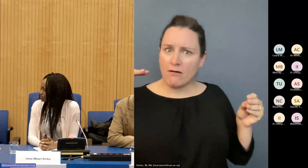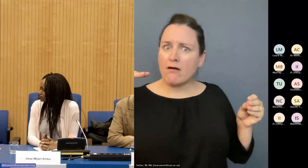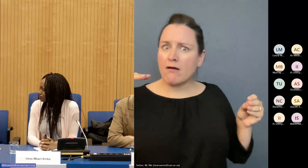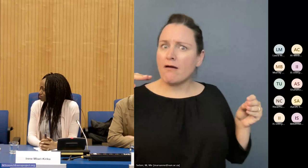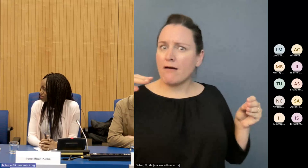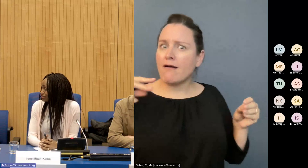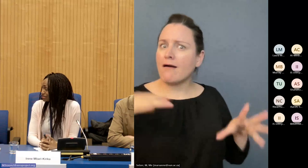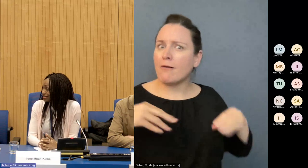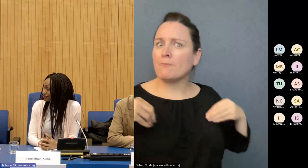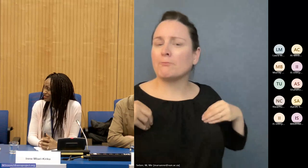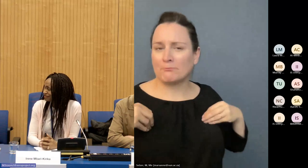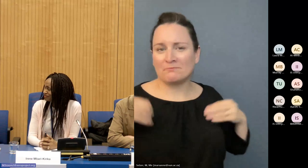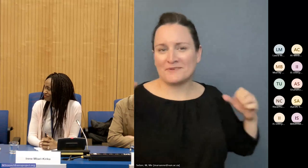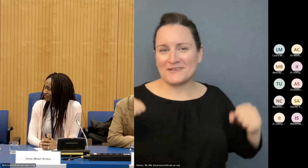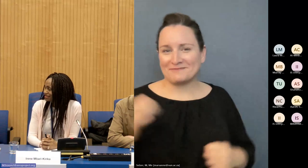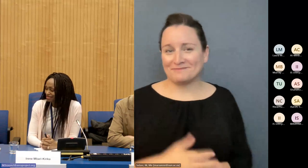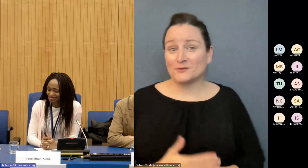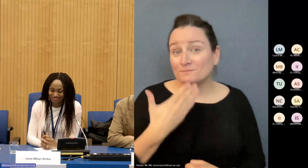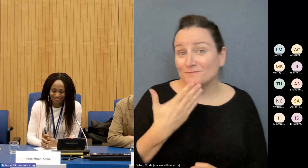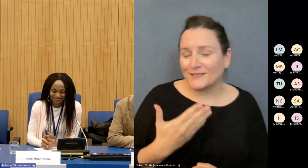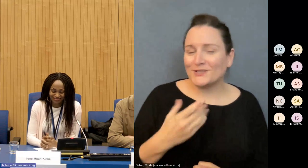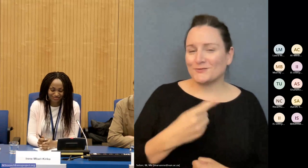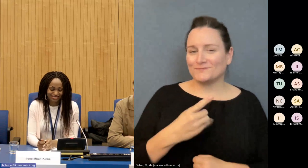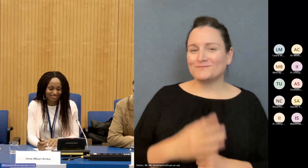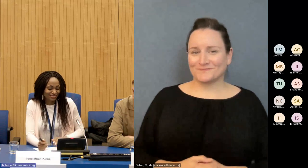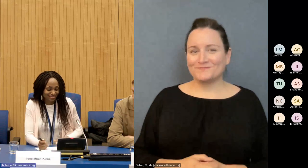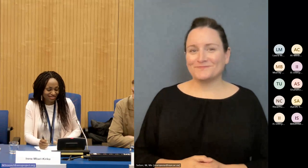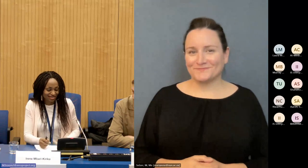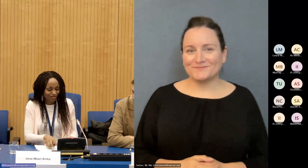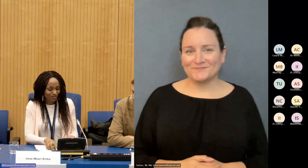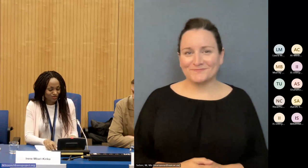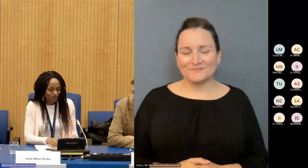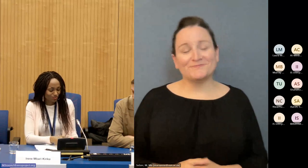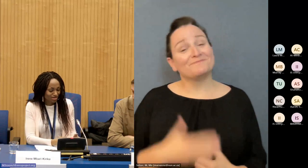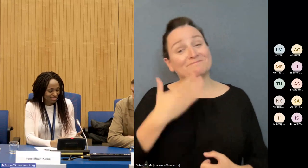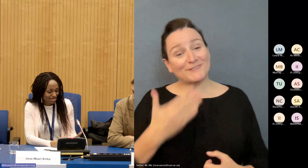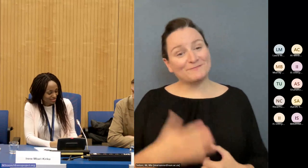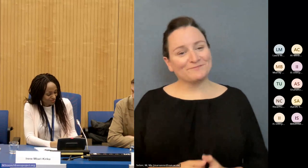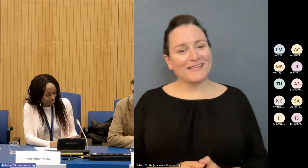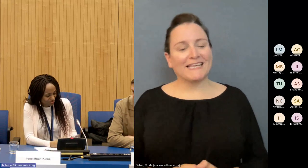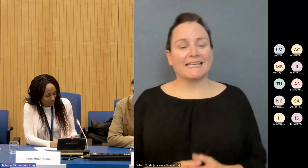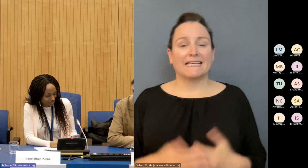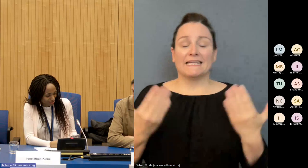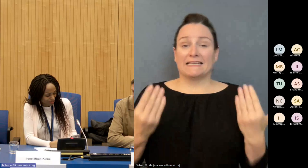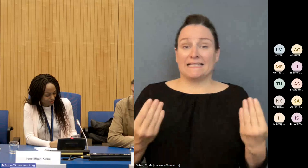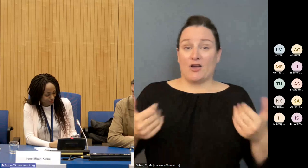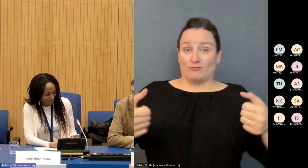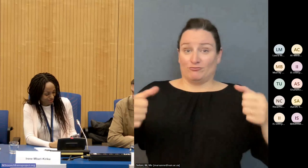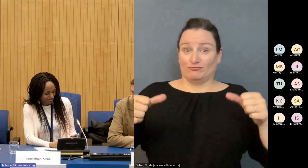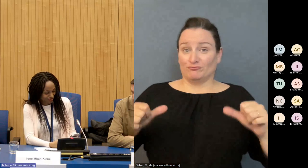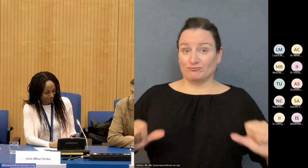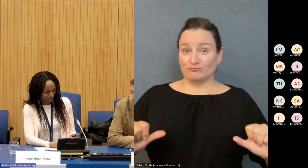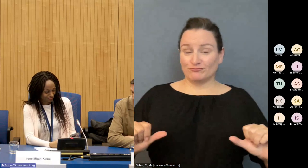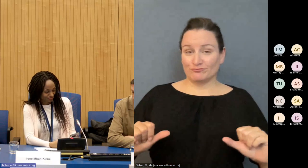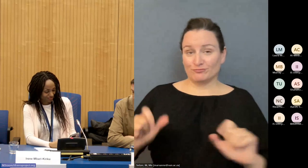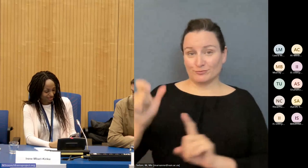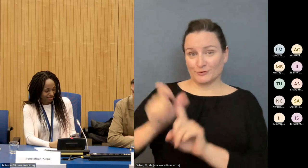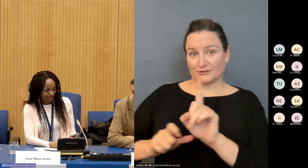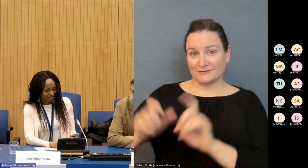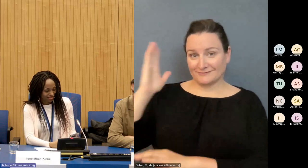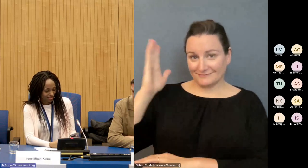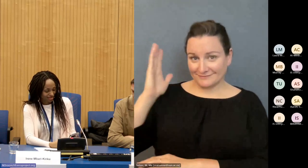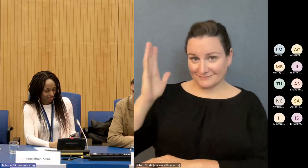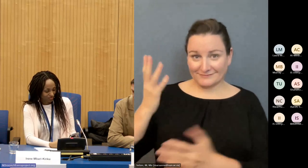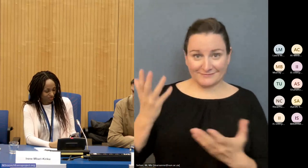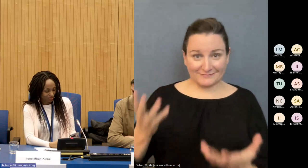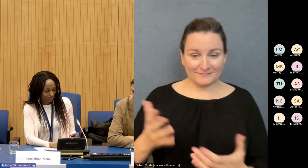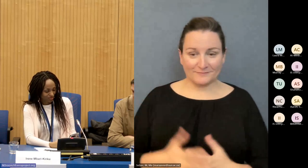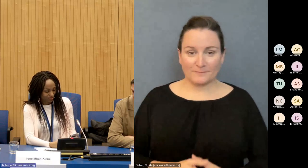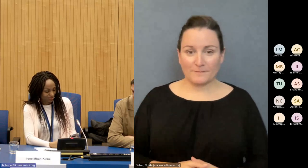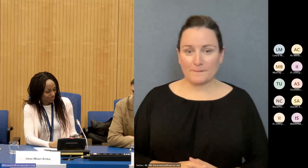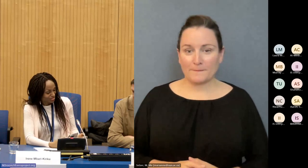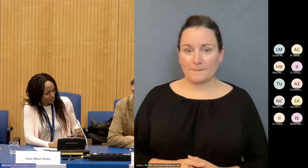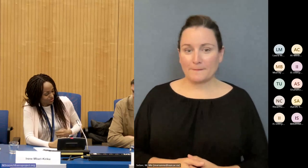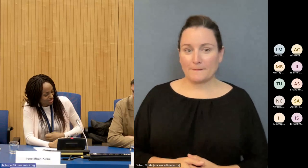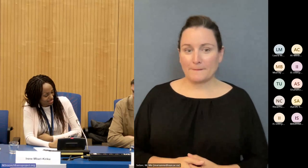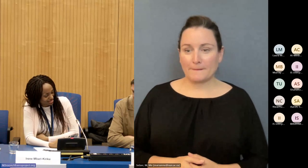much for bringing that out. Fantastic. So my next one we will go to, I think we will go to Nigeria